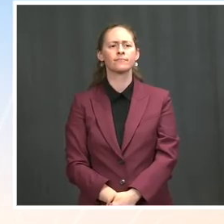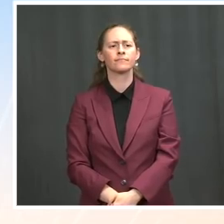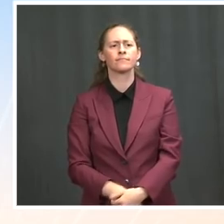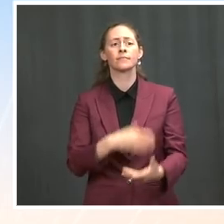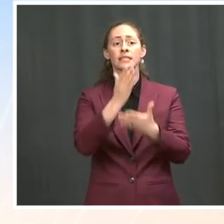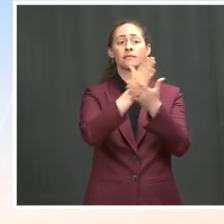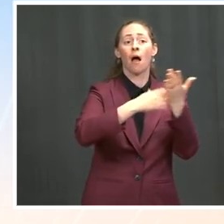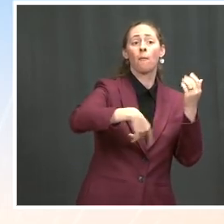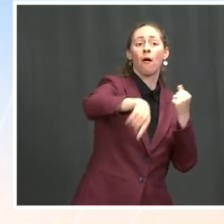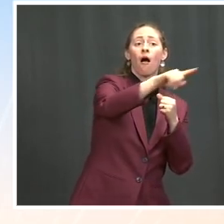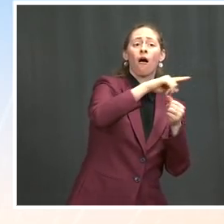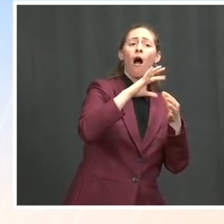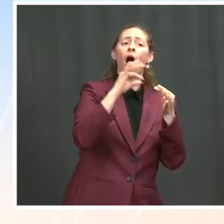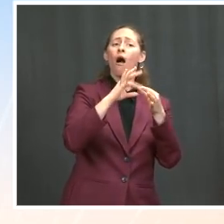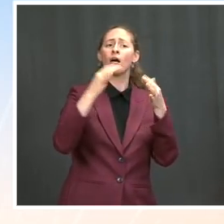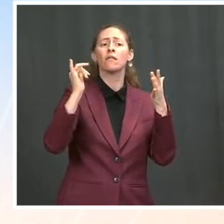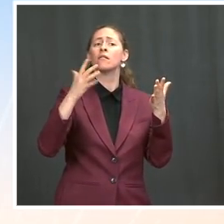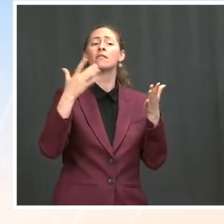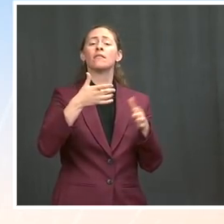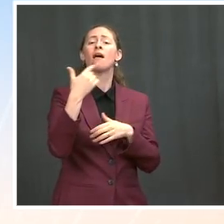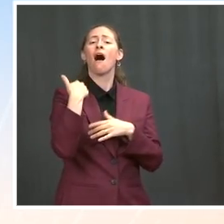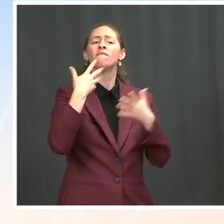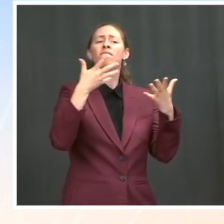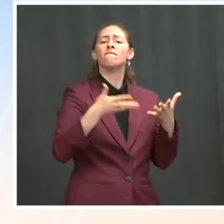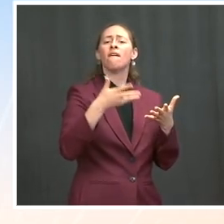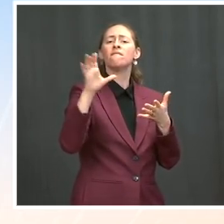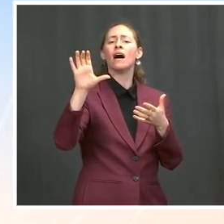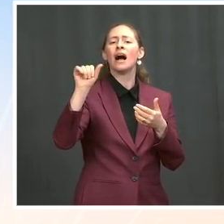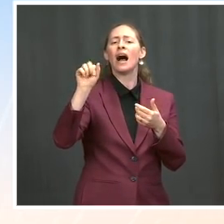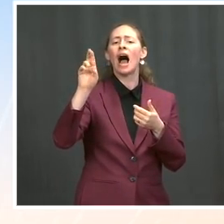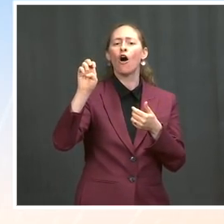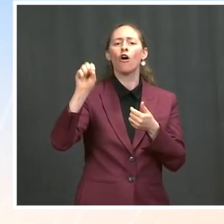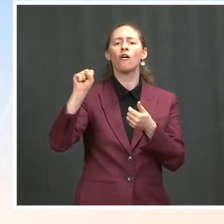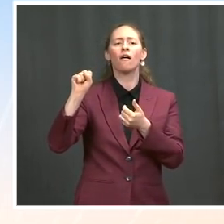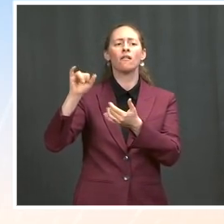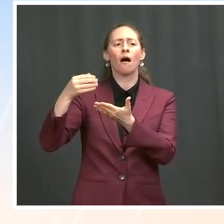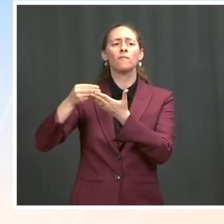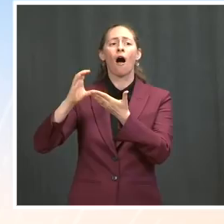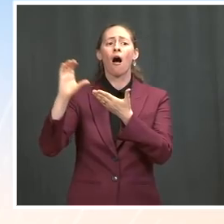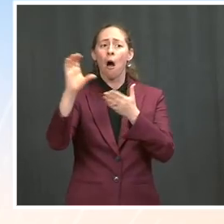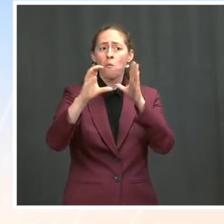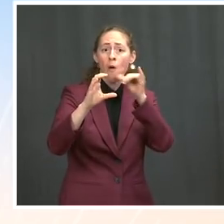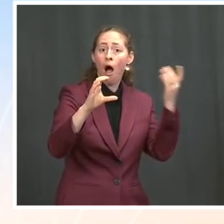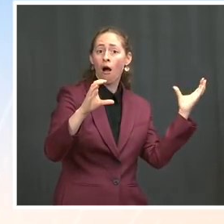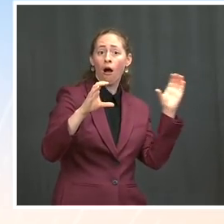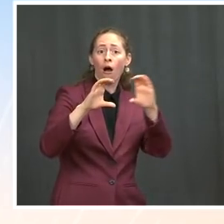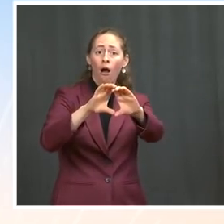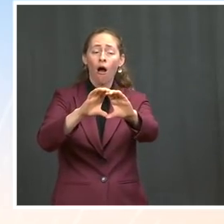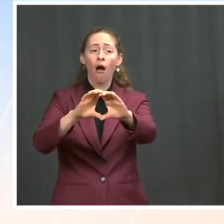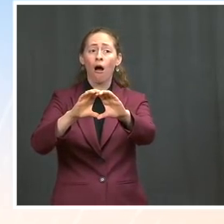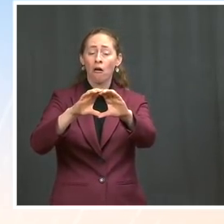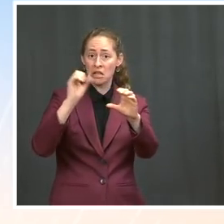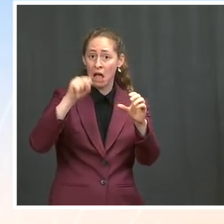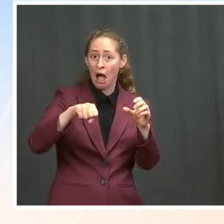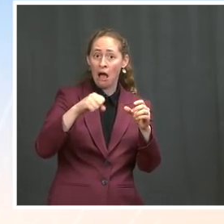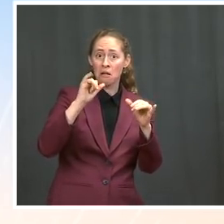funds or funds from the December COVID package. Would those be feasible? And do you want to see the package